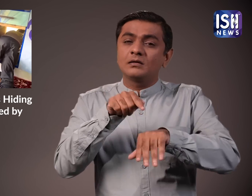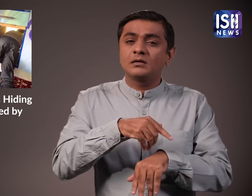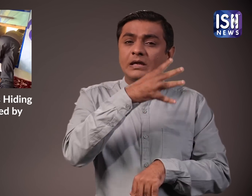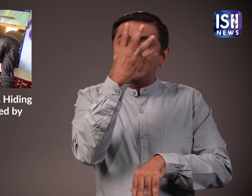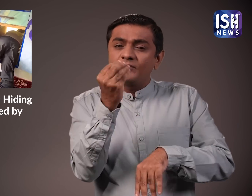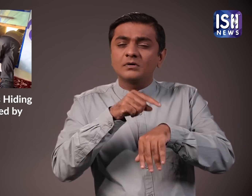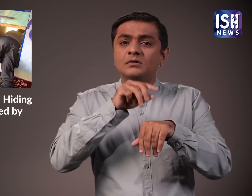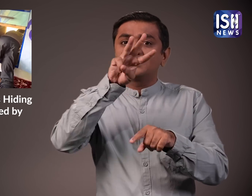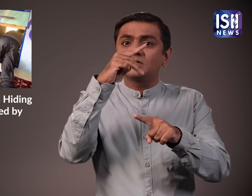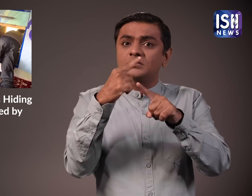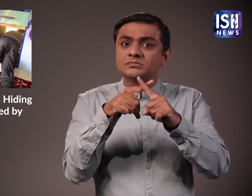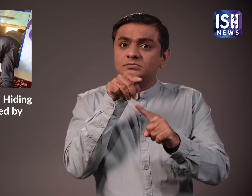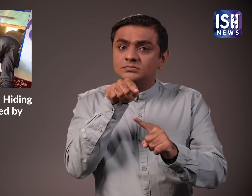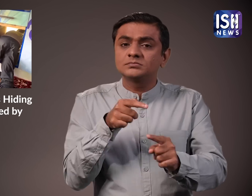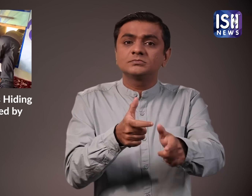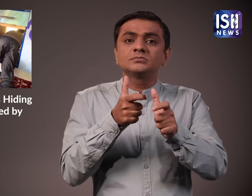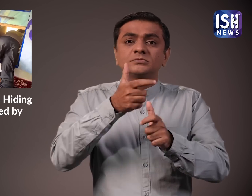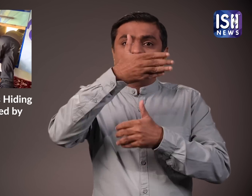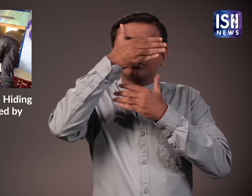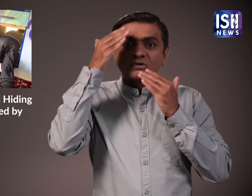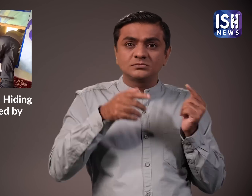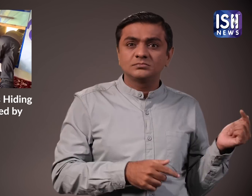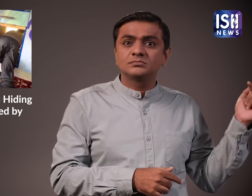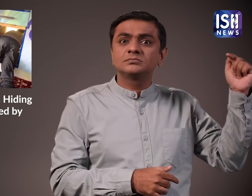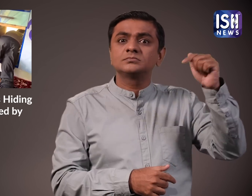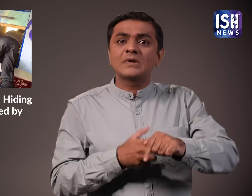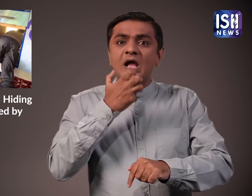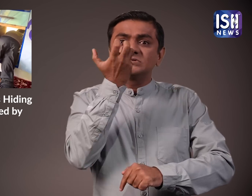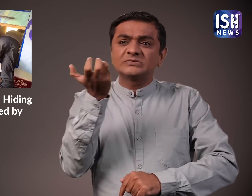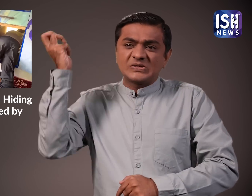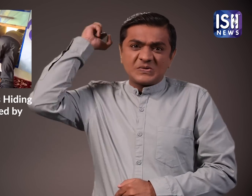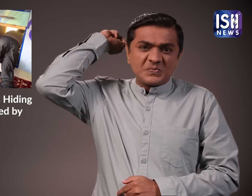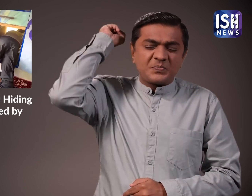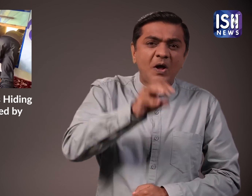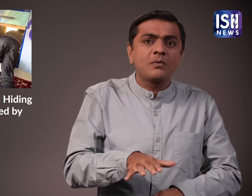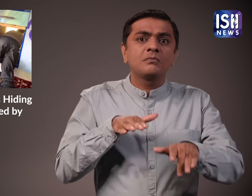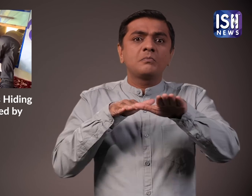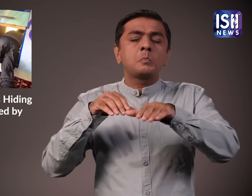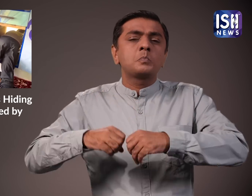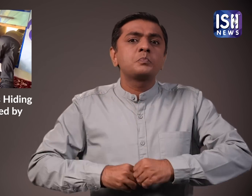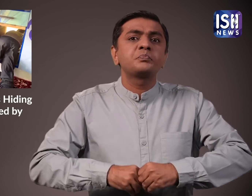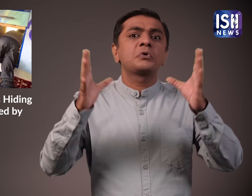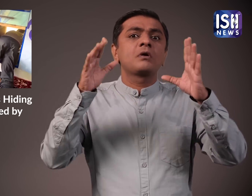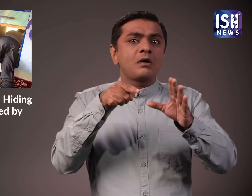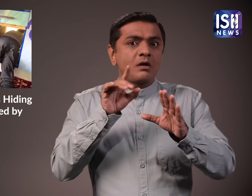Suddenly at around 3.30 pm, terrorists threw a grenade at the truck.